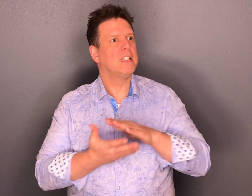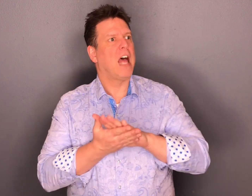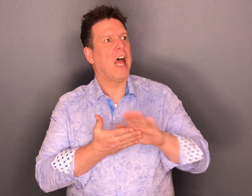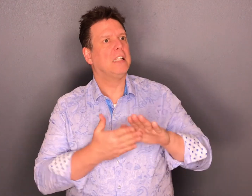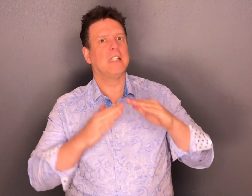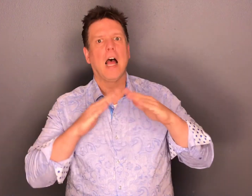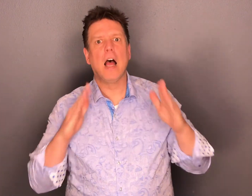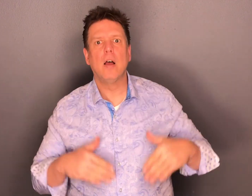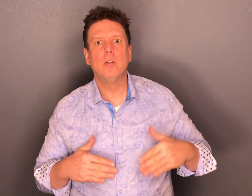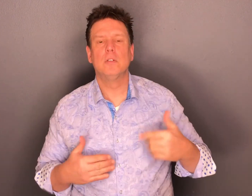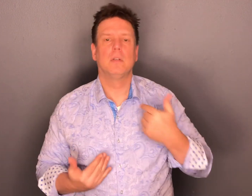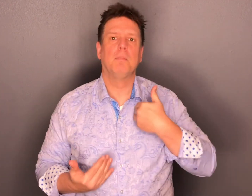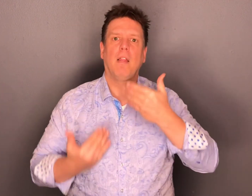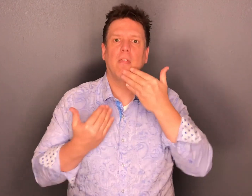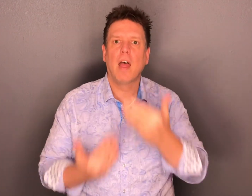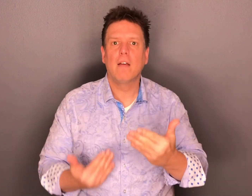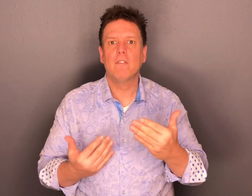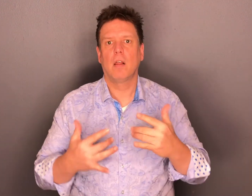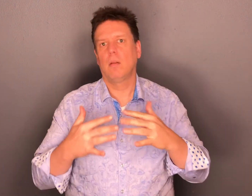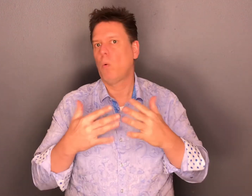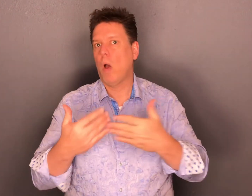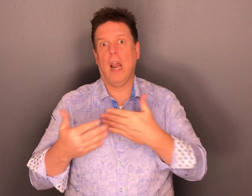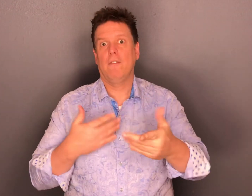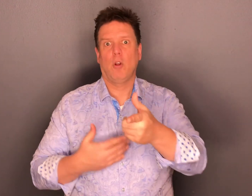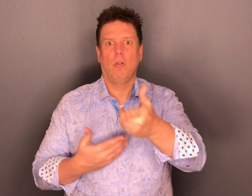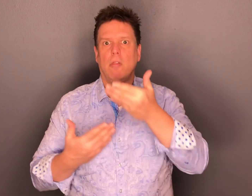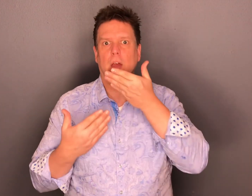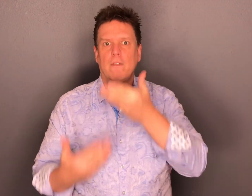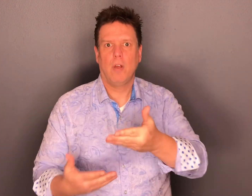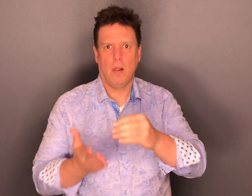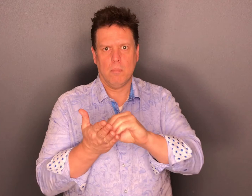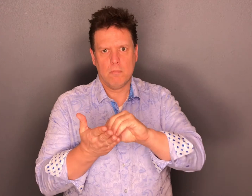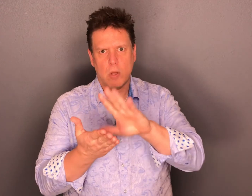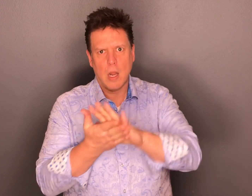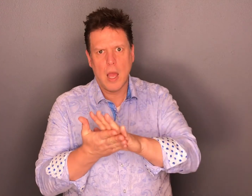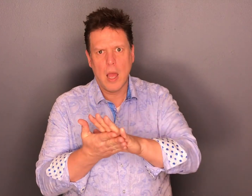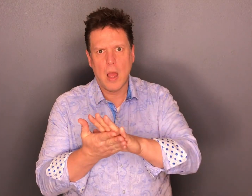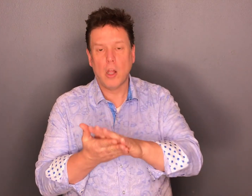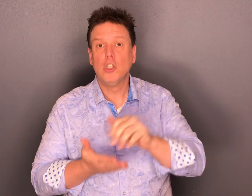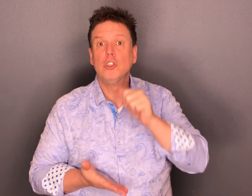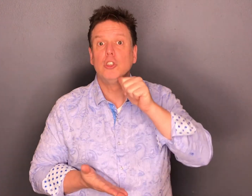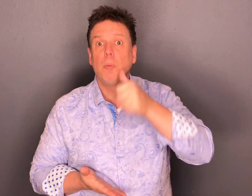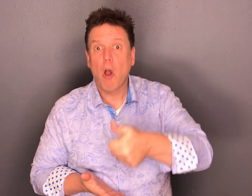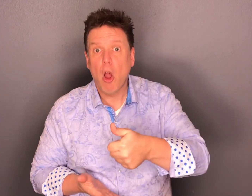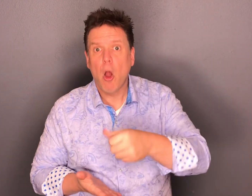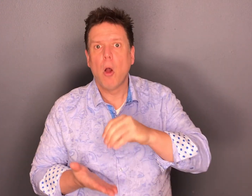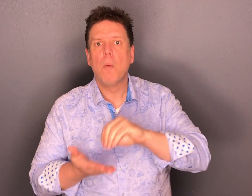that you have a nice house, whatever you may be thankful for to put it down the